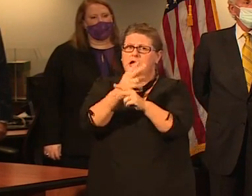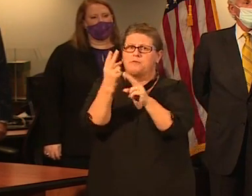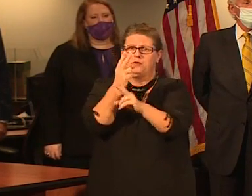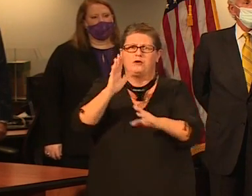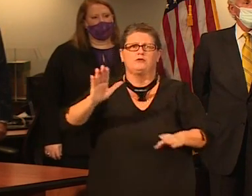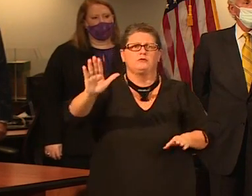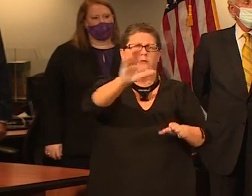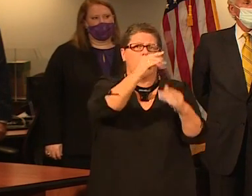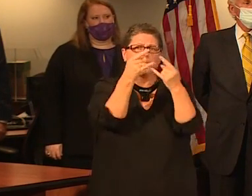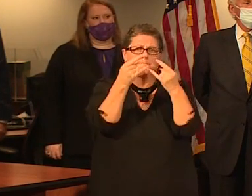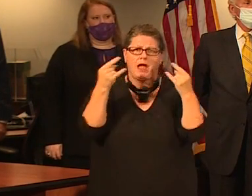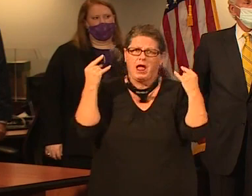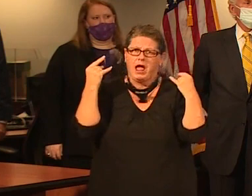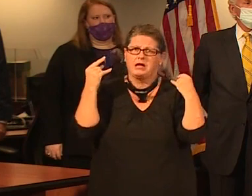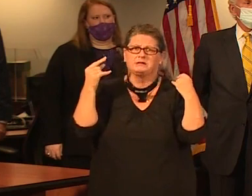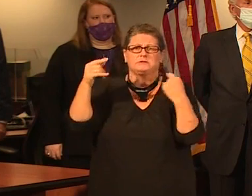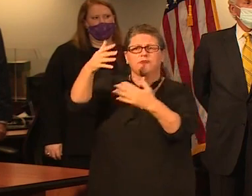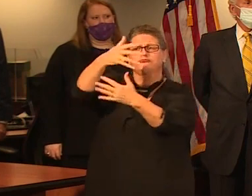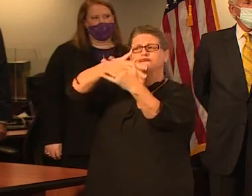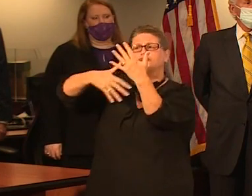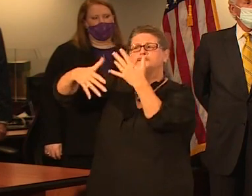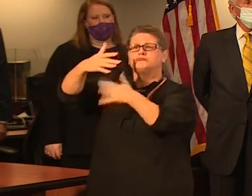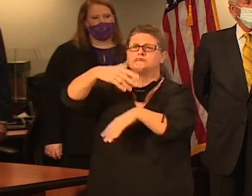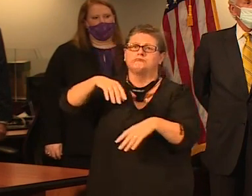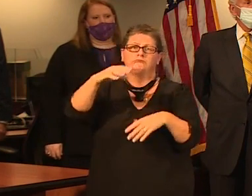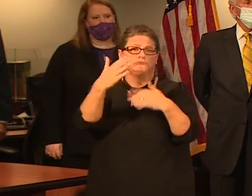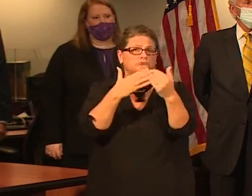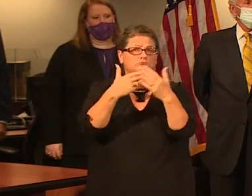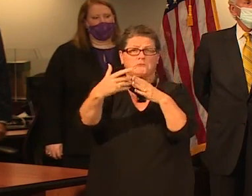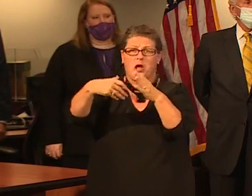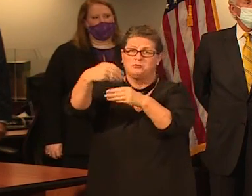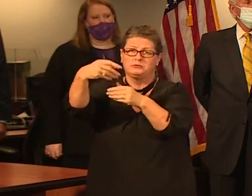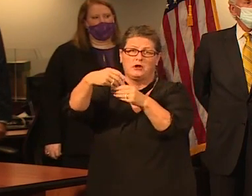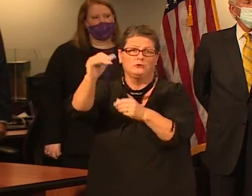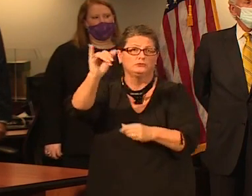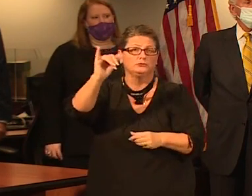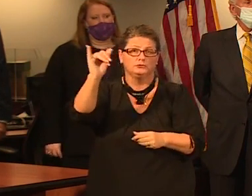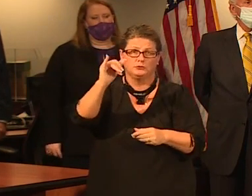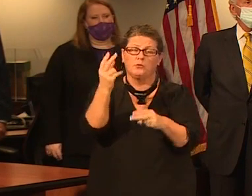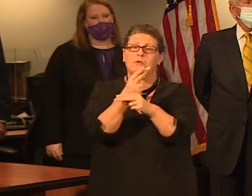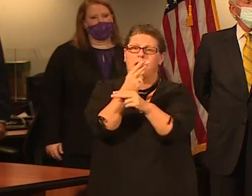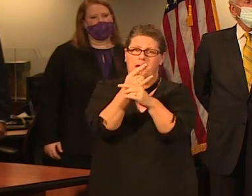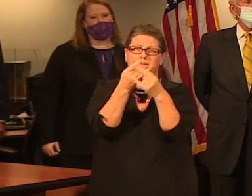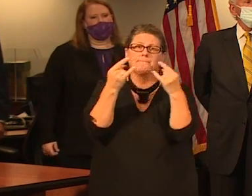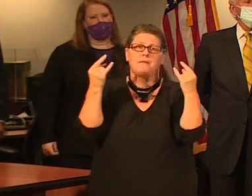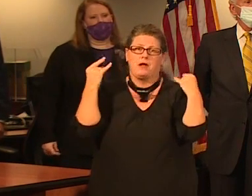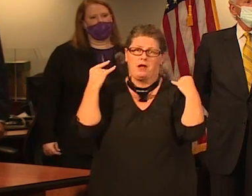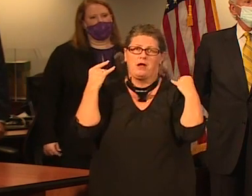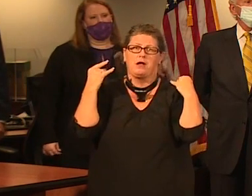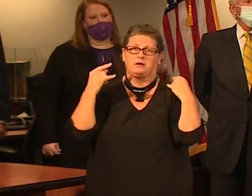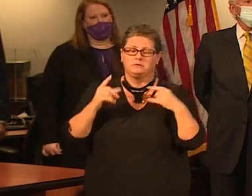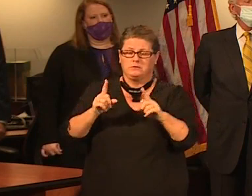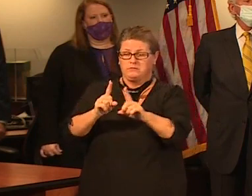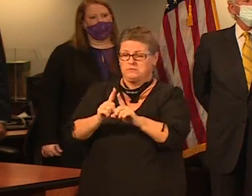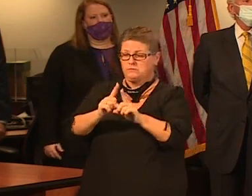ONE, WE ENCOURAGE EVERYONE TO PLEASE CONTINUE TO WEAR YOUR MASKS WHEN YOU ARE AROUND OTHERS, EVEN WHILE OUTDOORS.